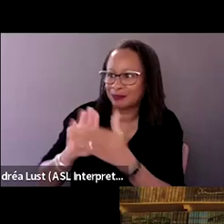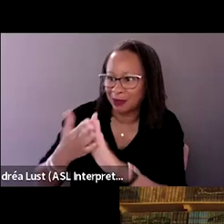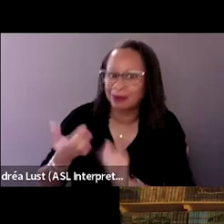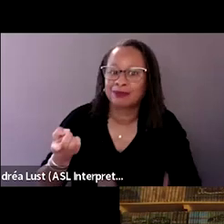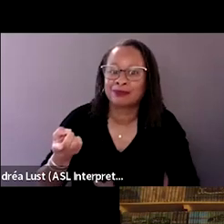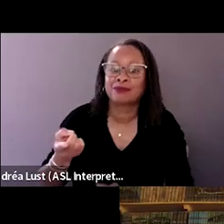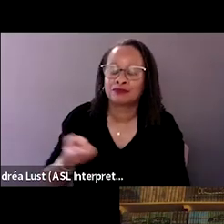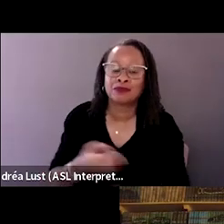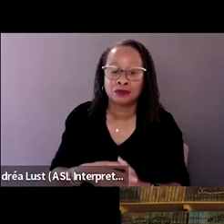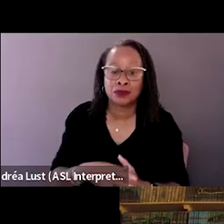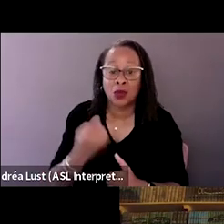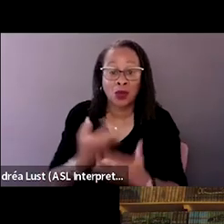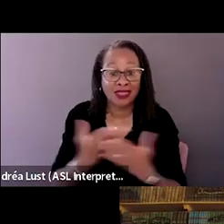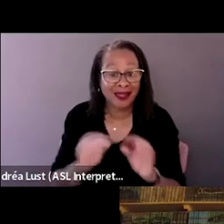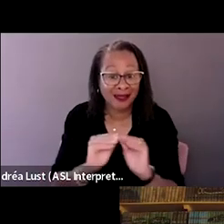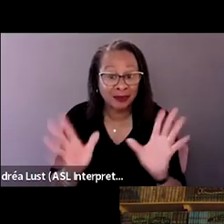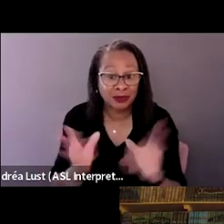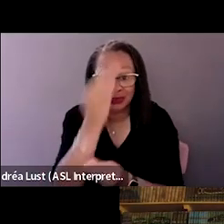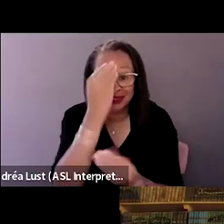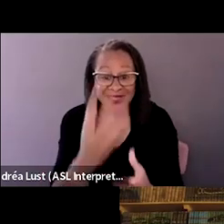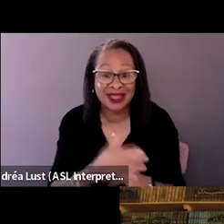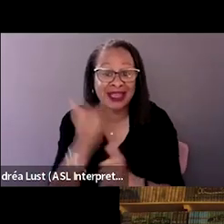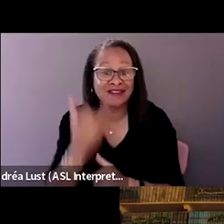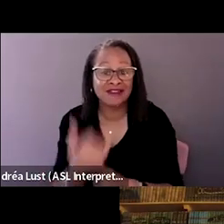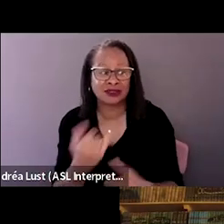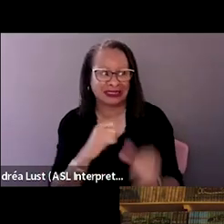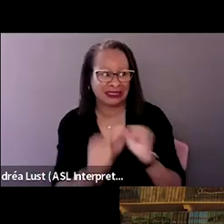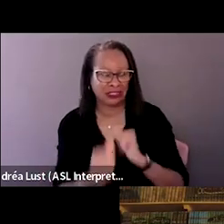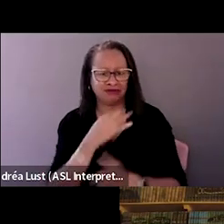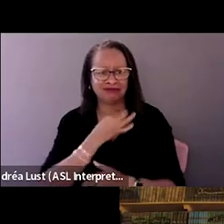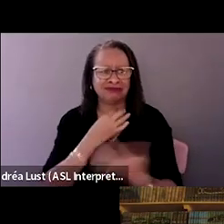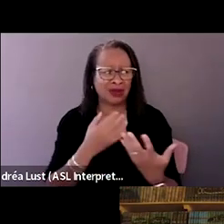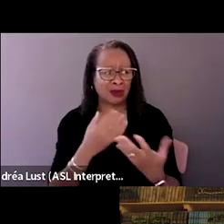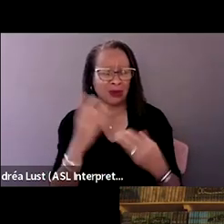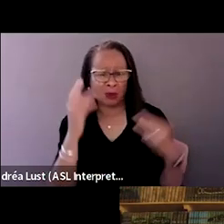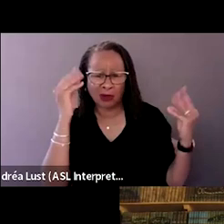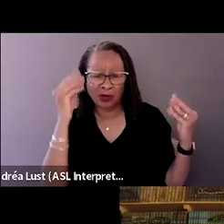One thing I would definitely say is if you're still wondering at an early stage of,